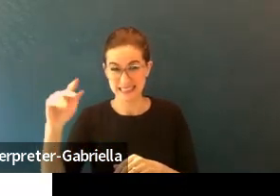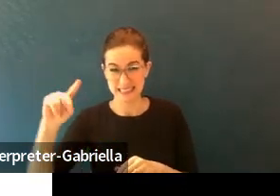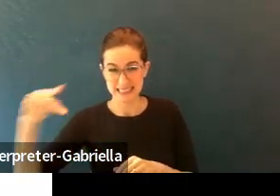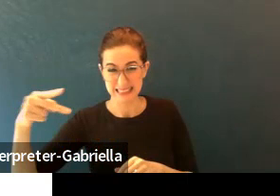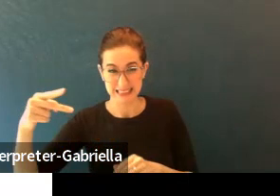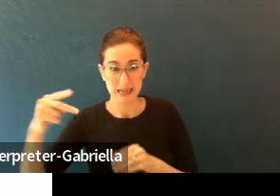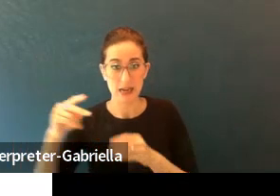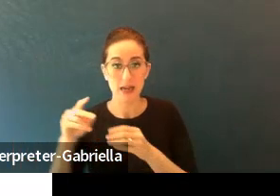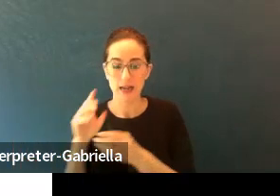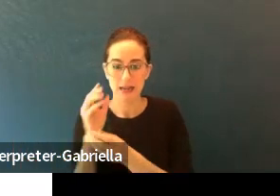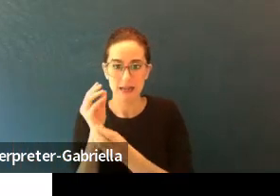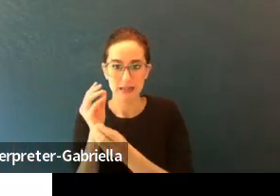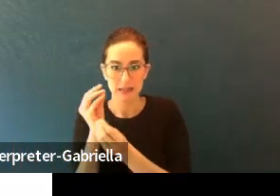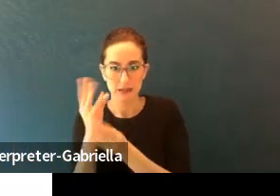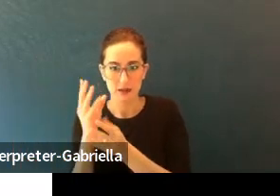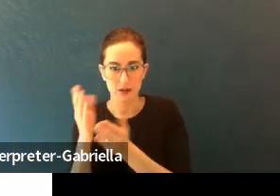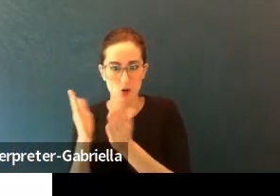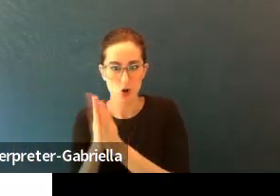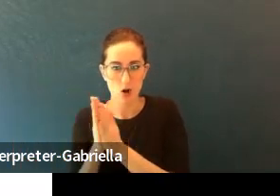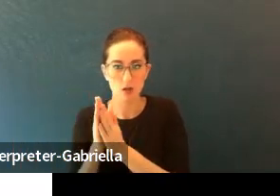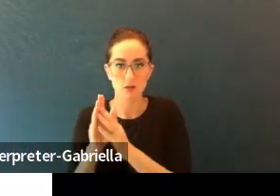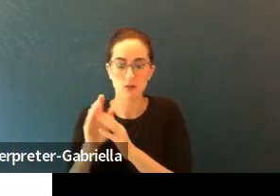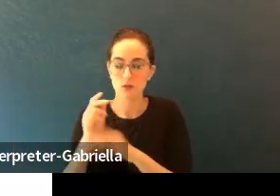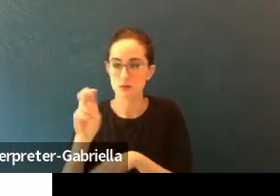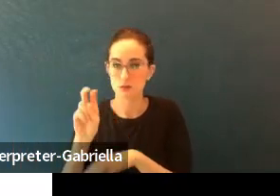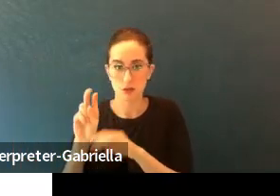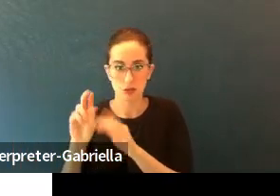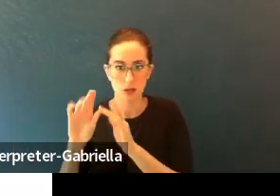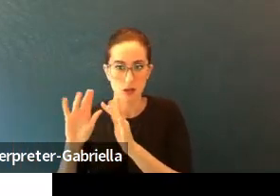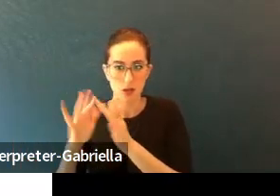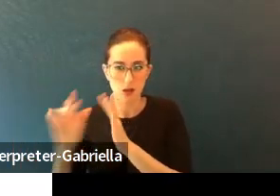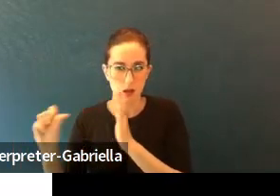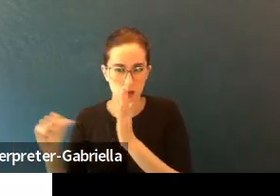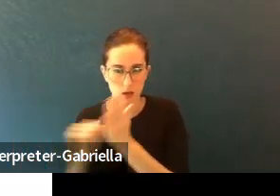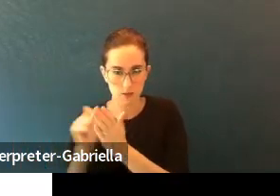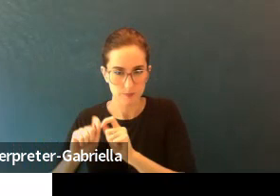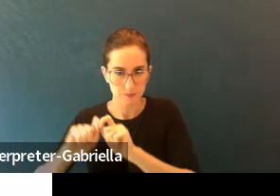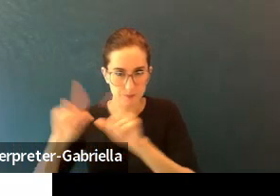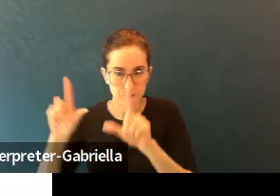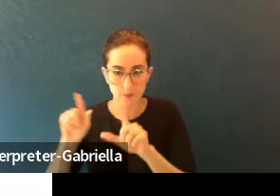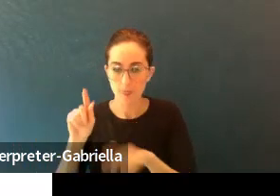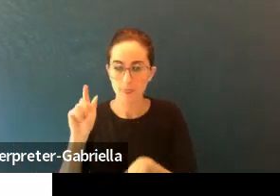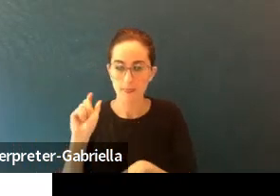will bring you to the web page you see there, and then you can click on the data request form, either of the ones that are highlighted there on the left